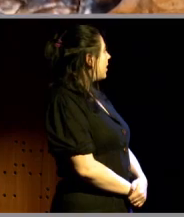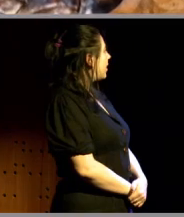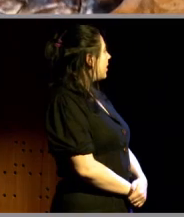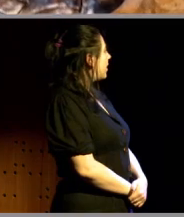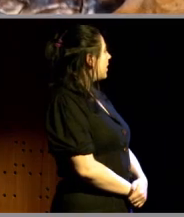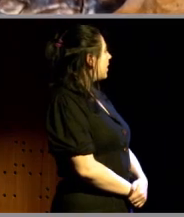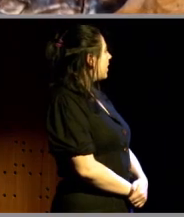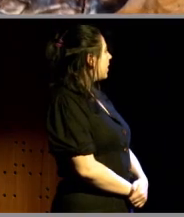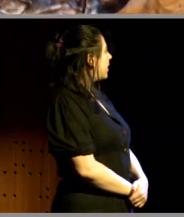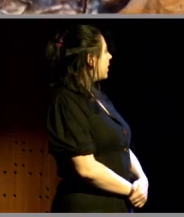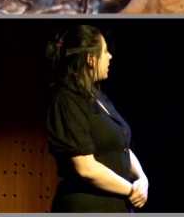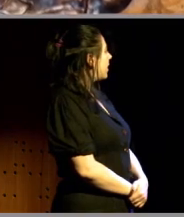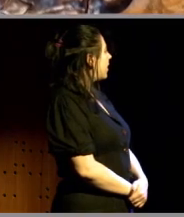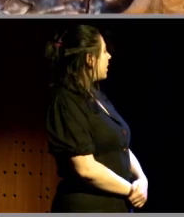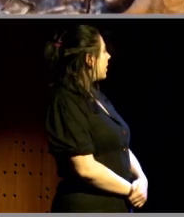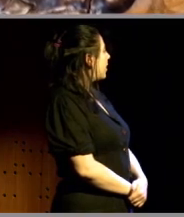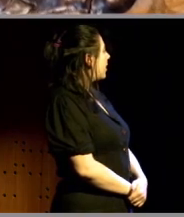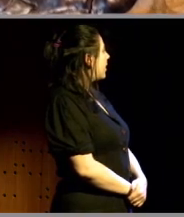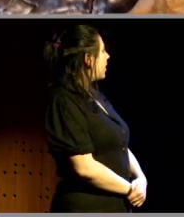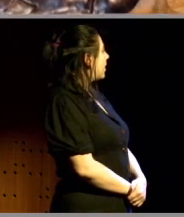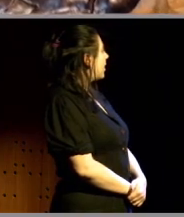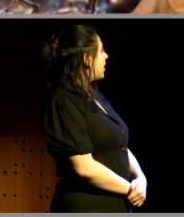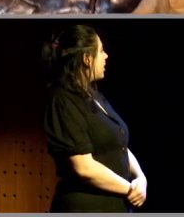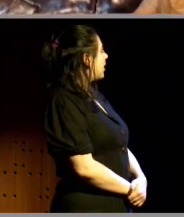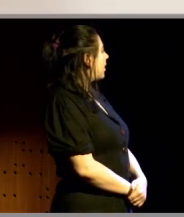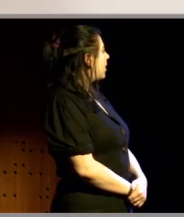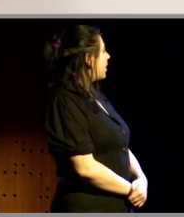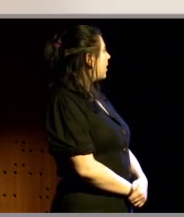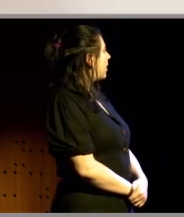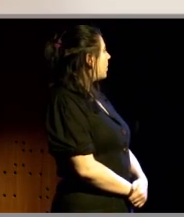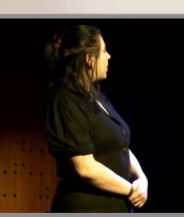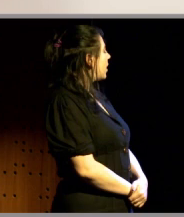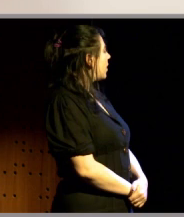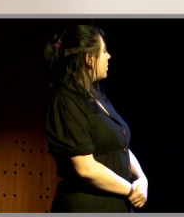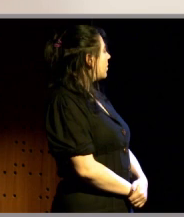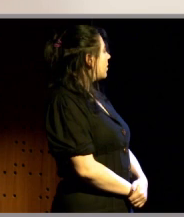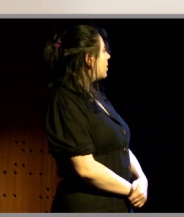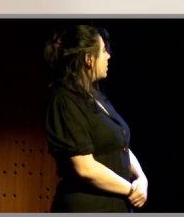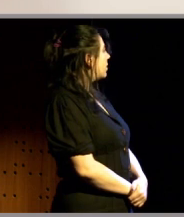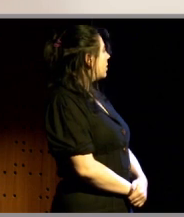He works within the media of linocut printing, emu egg carving, wooden sculptures, stone sculptures,